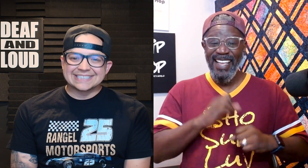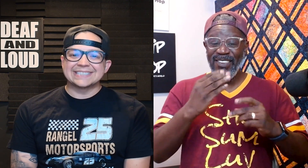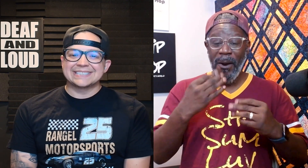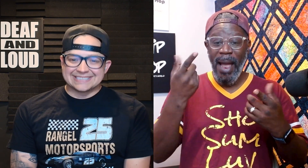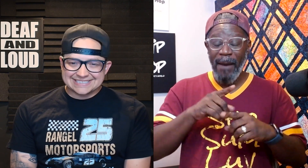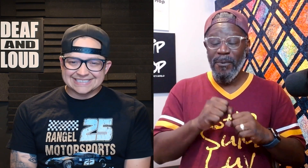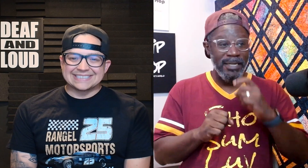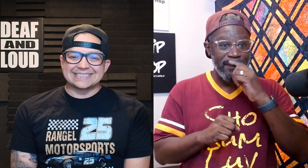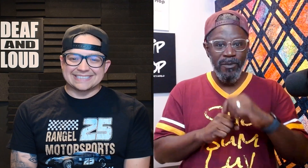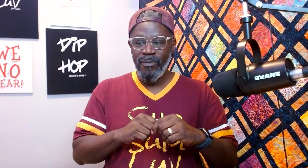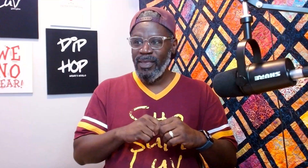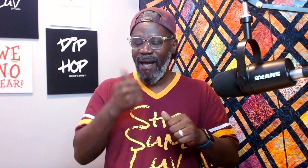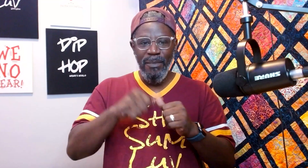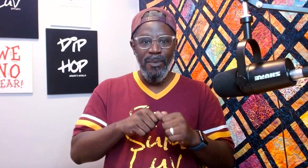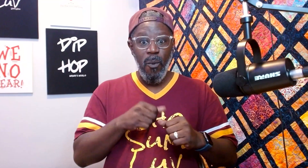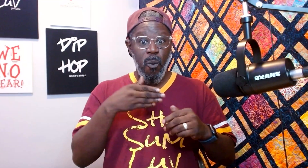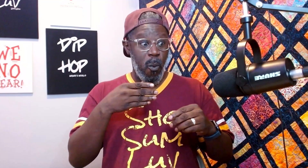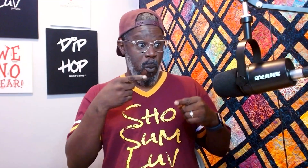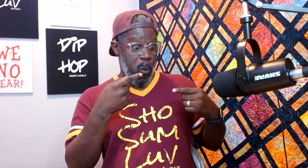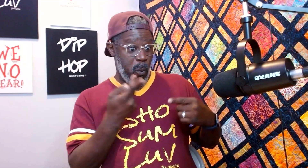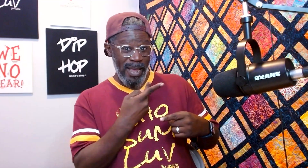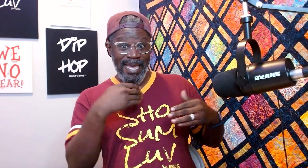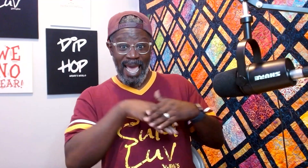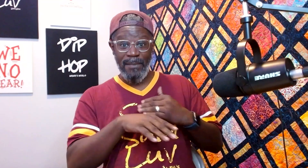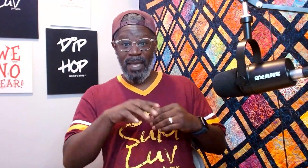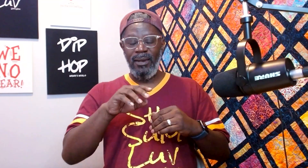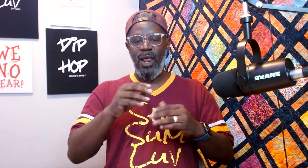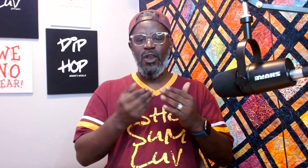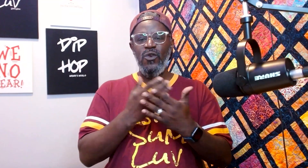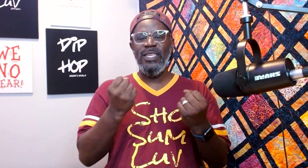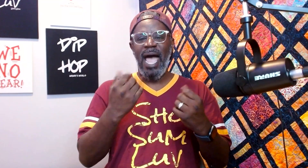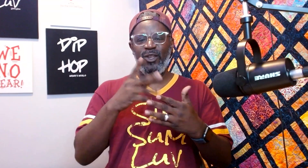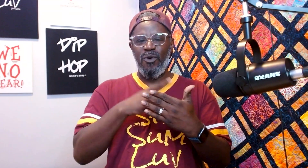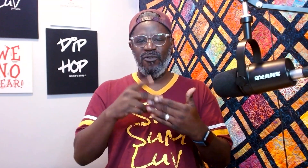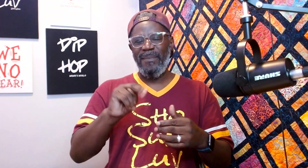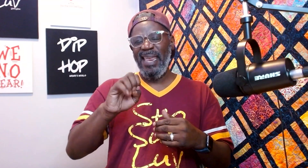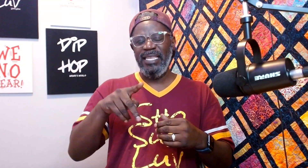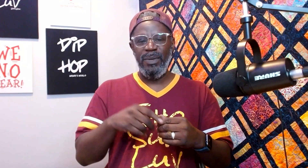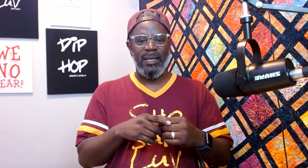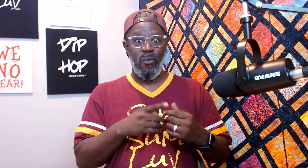So what happened was, I remember we came into the New Signers Program, NSP.